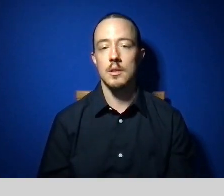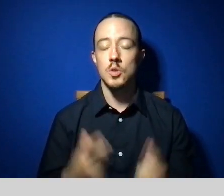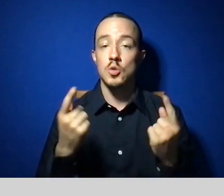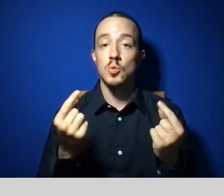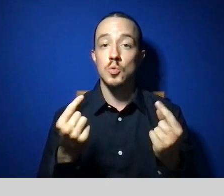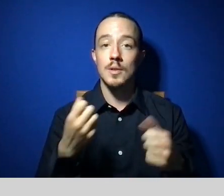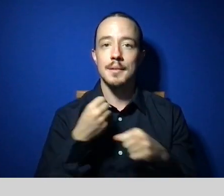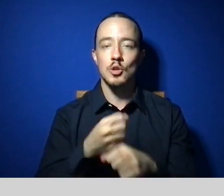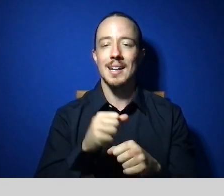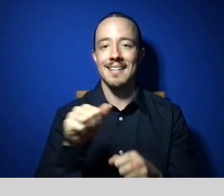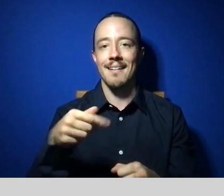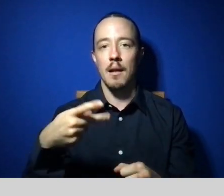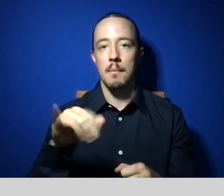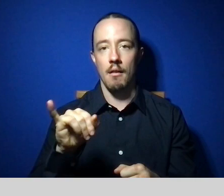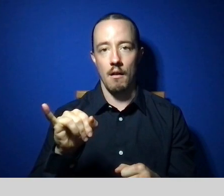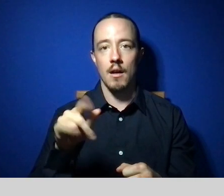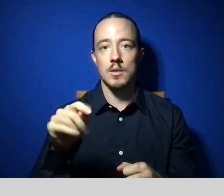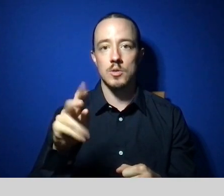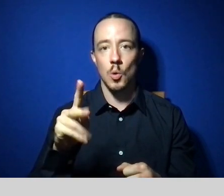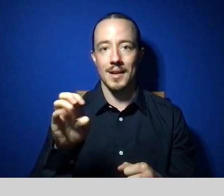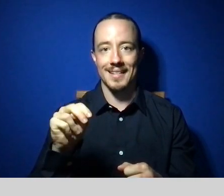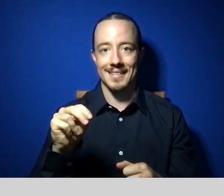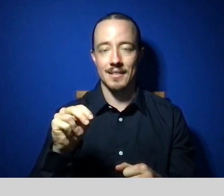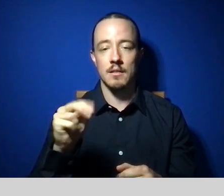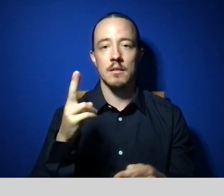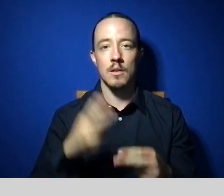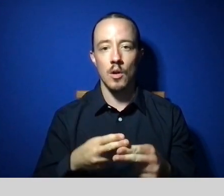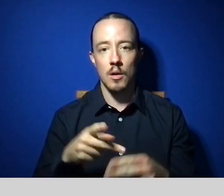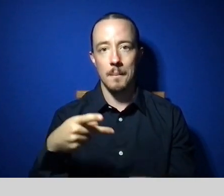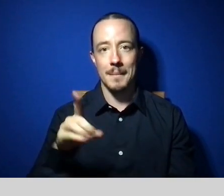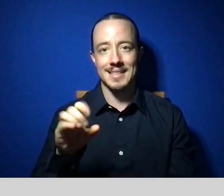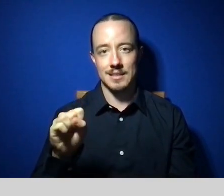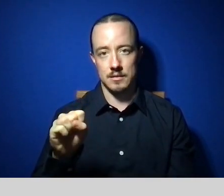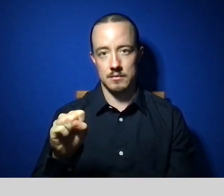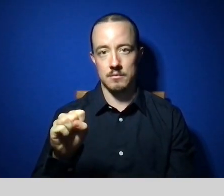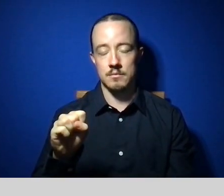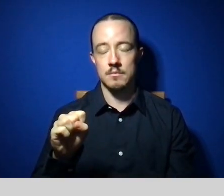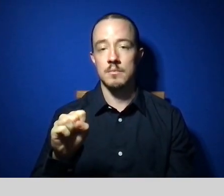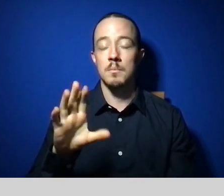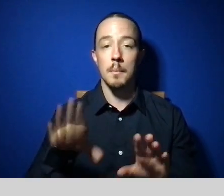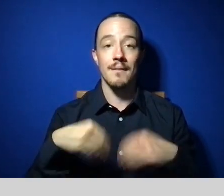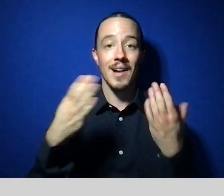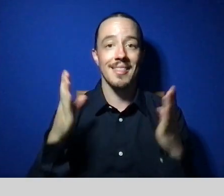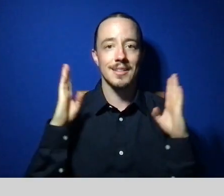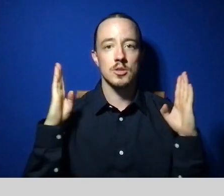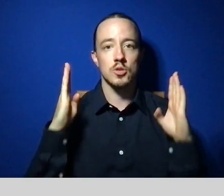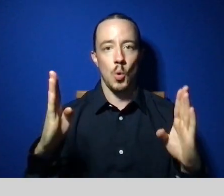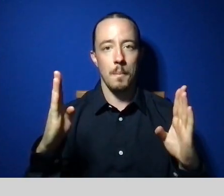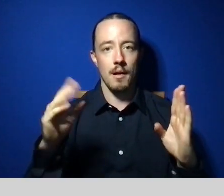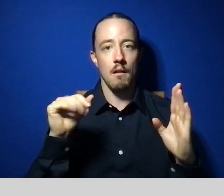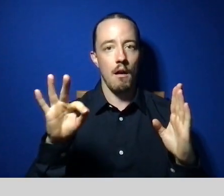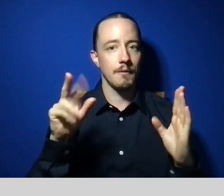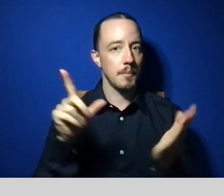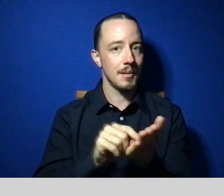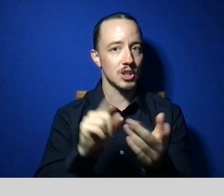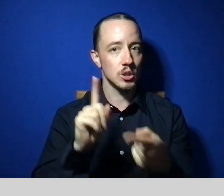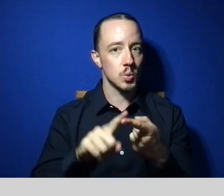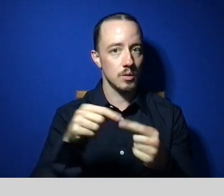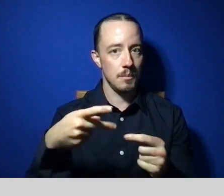a API token on PyPI called pids. I'm gonna give it this scope of being able to publish to that pids project and that token,